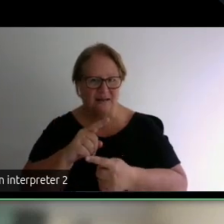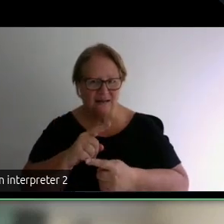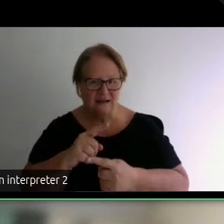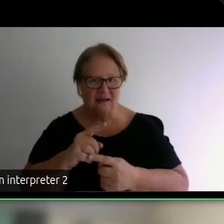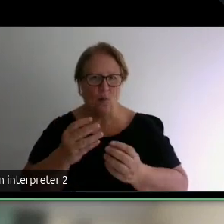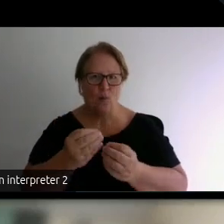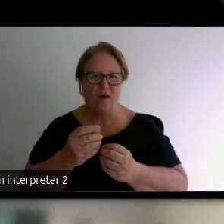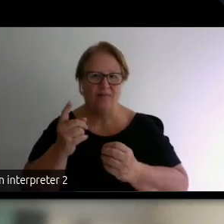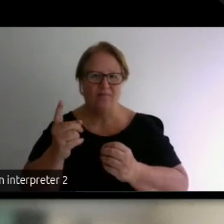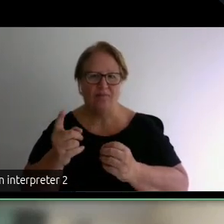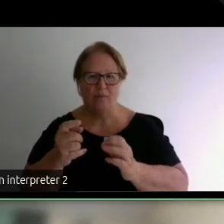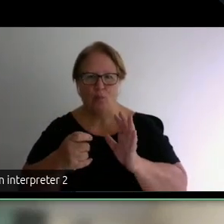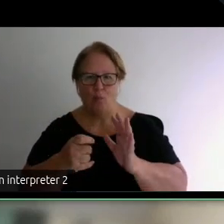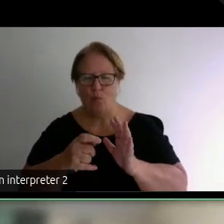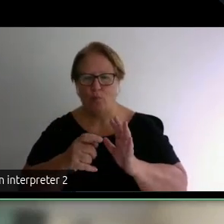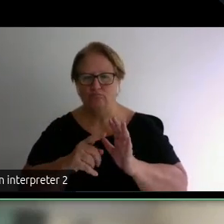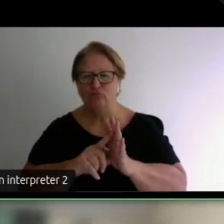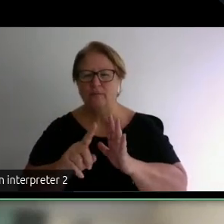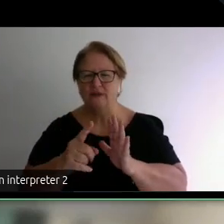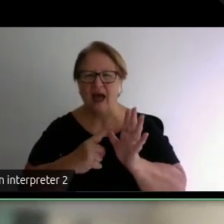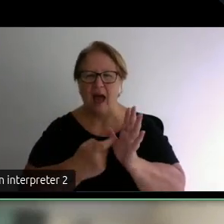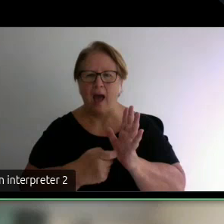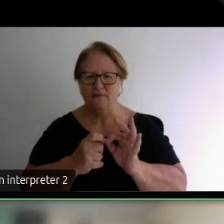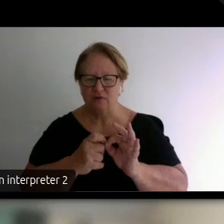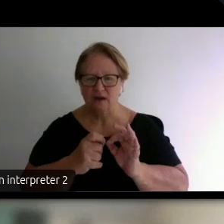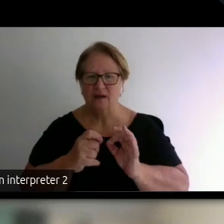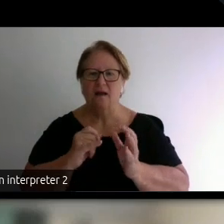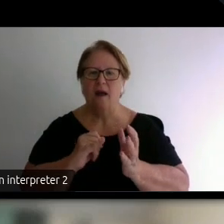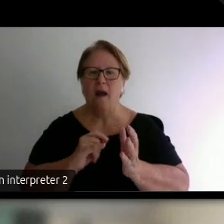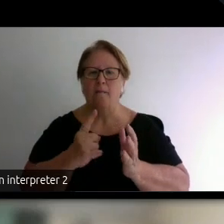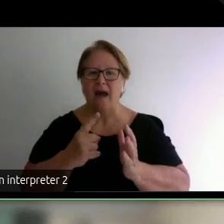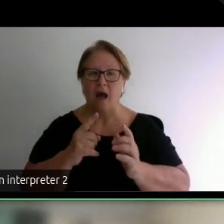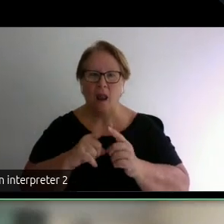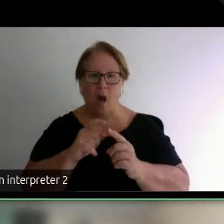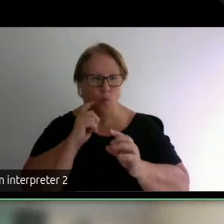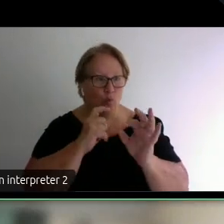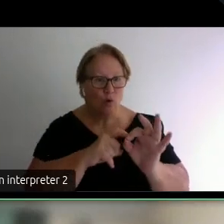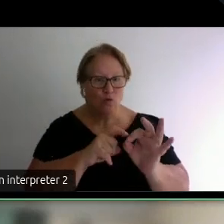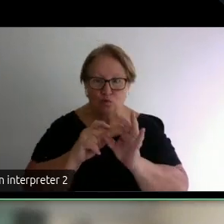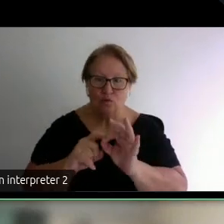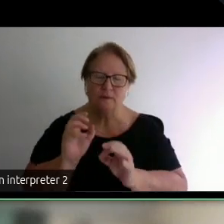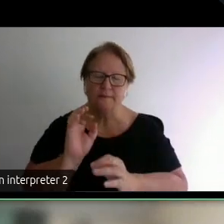information but there's no cross-examination of any party. The timeline for arbitrations